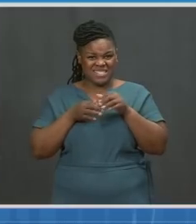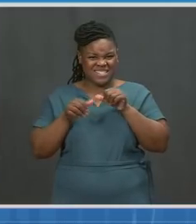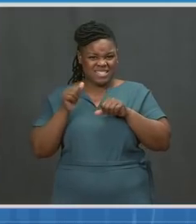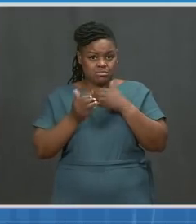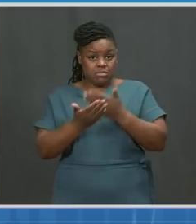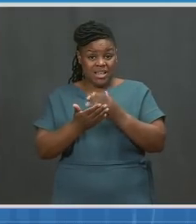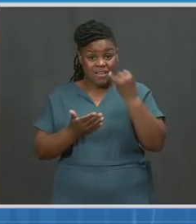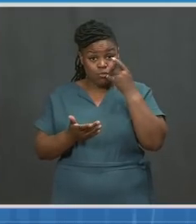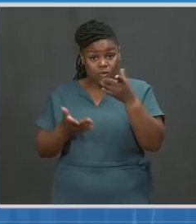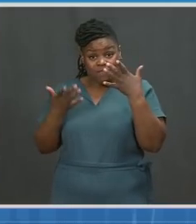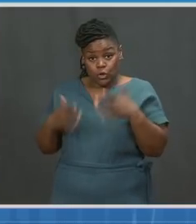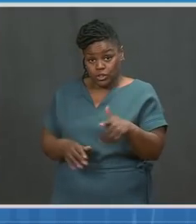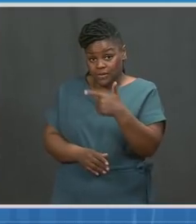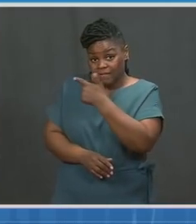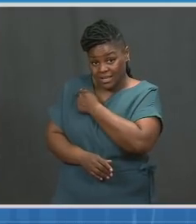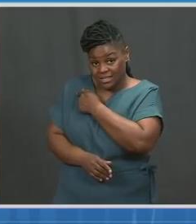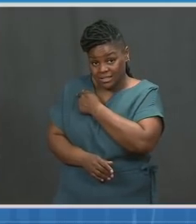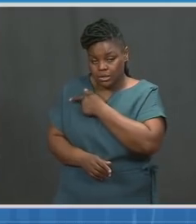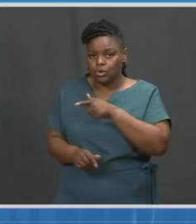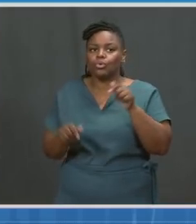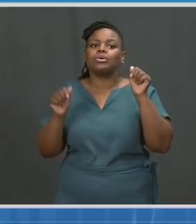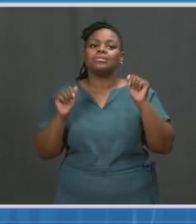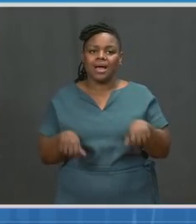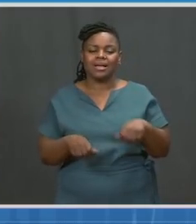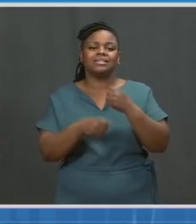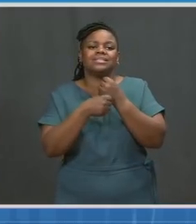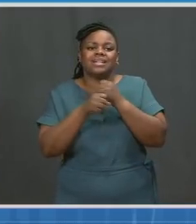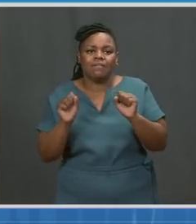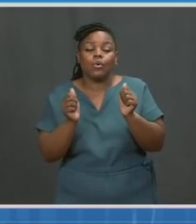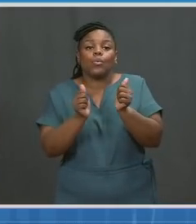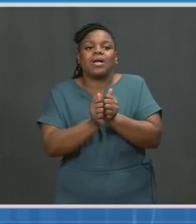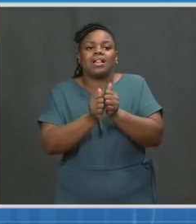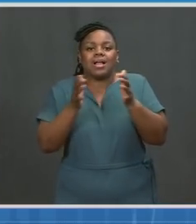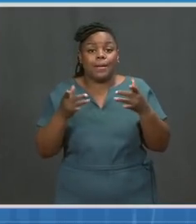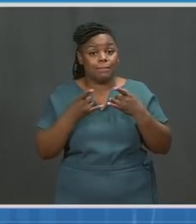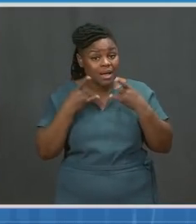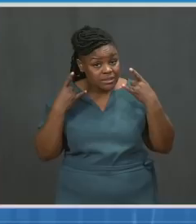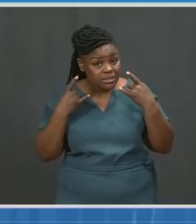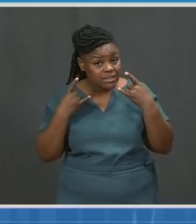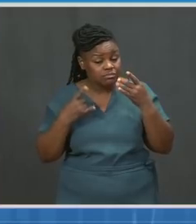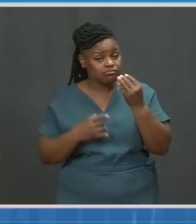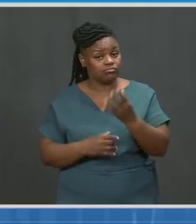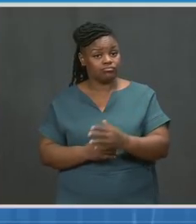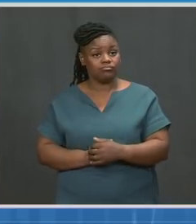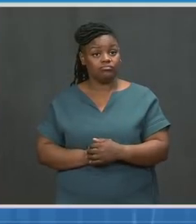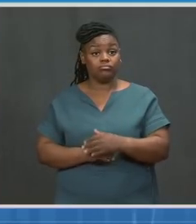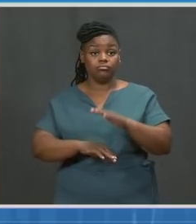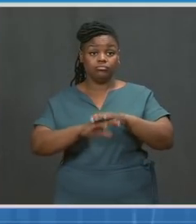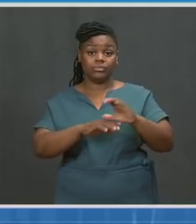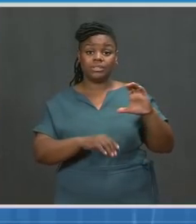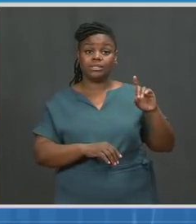you can do so safely unmasked. On the CDC website, we have posted examples